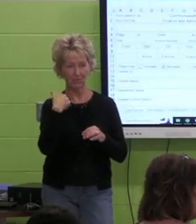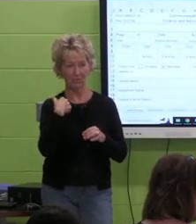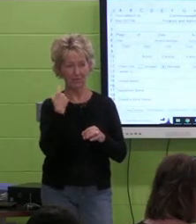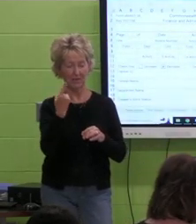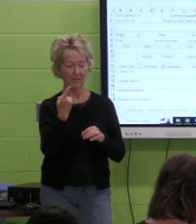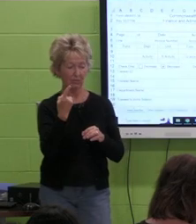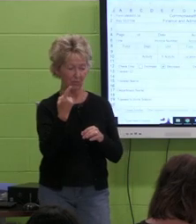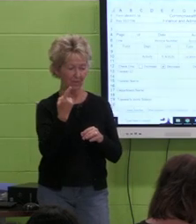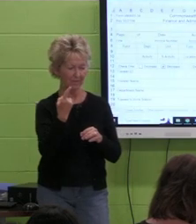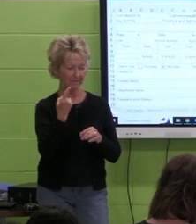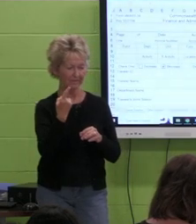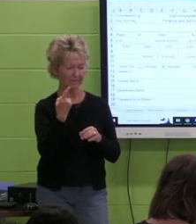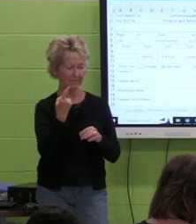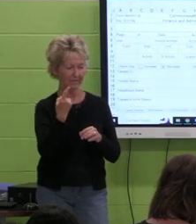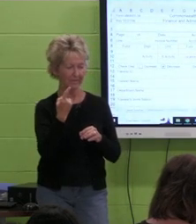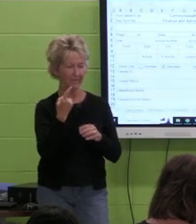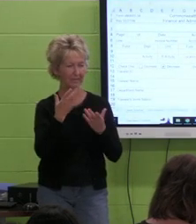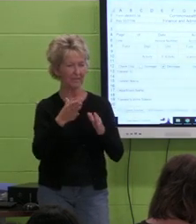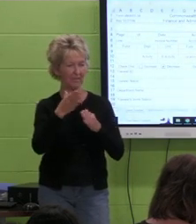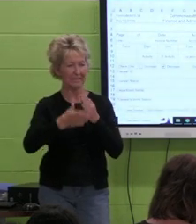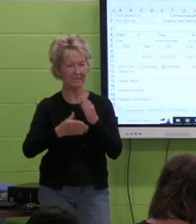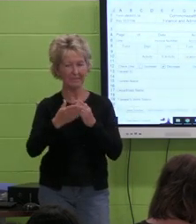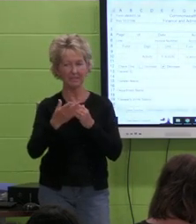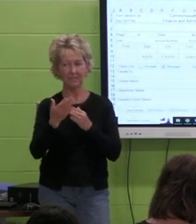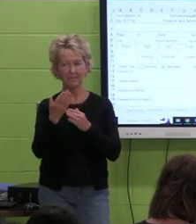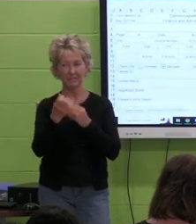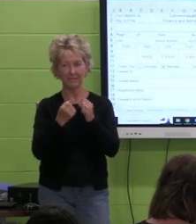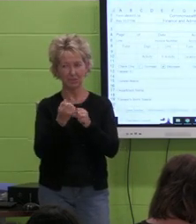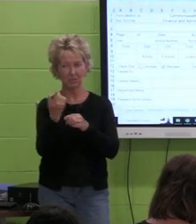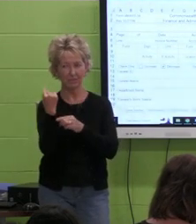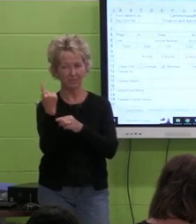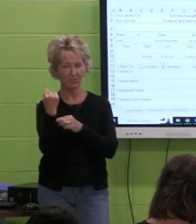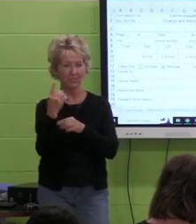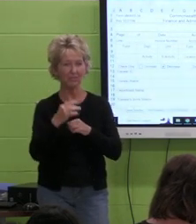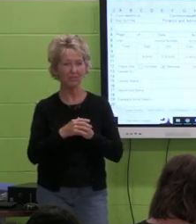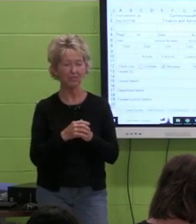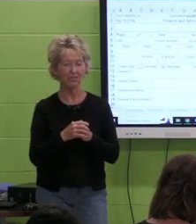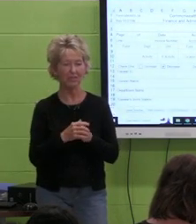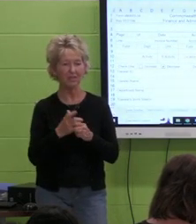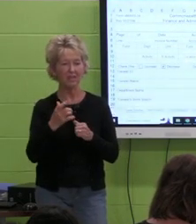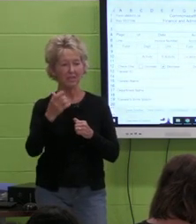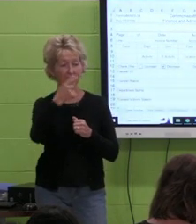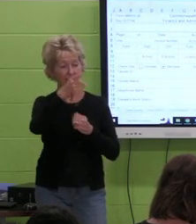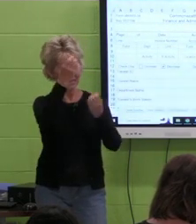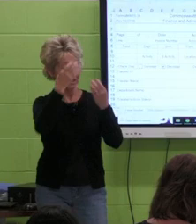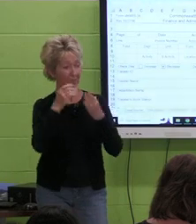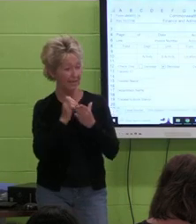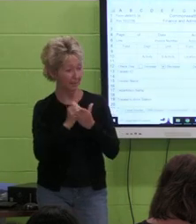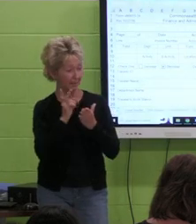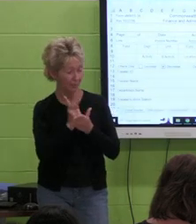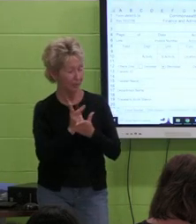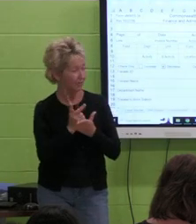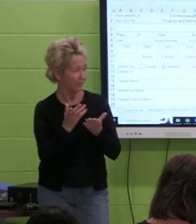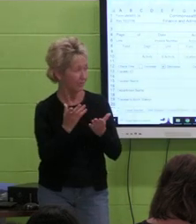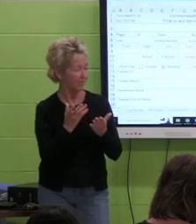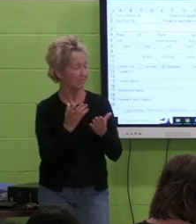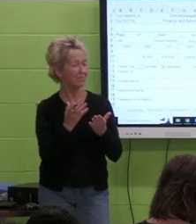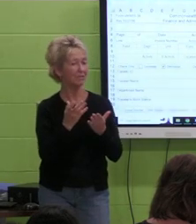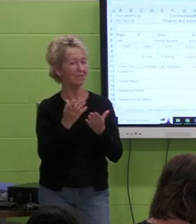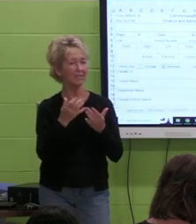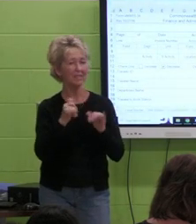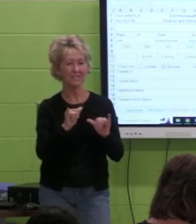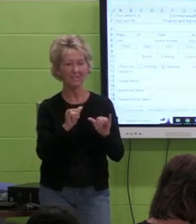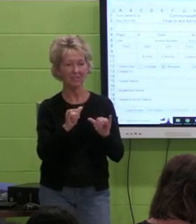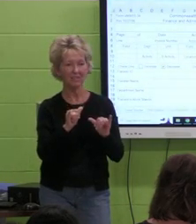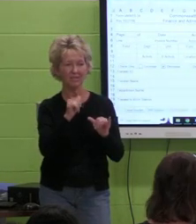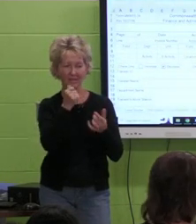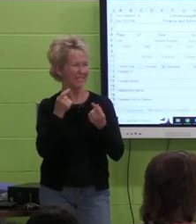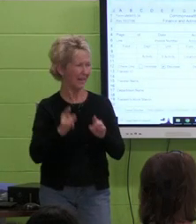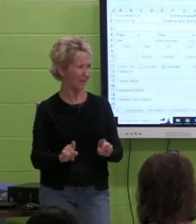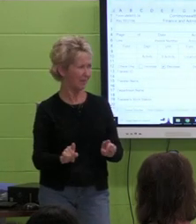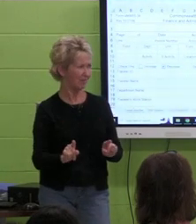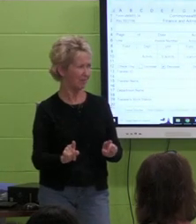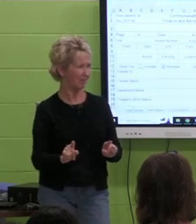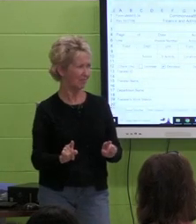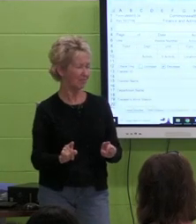that we did at the end of last year I was told it was approved it still hasn't happened okay